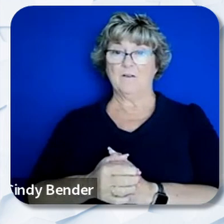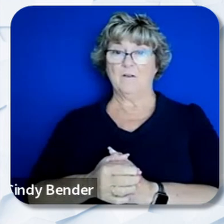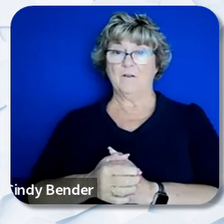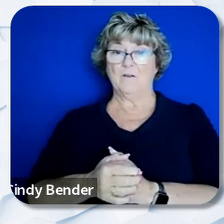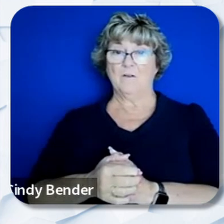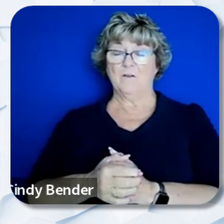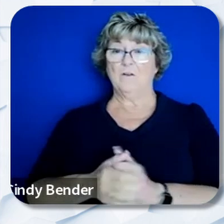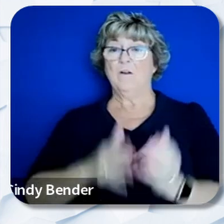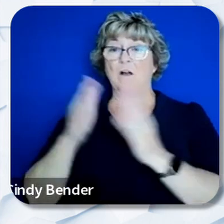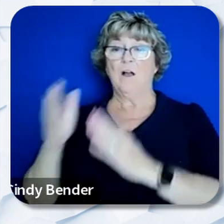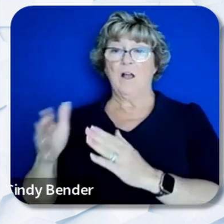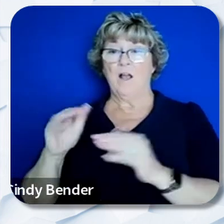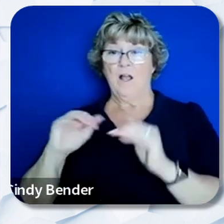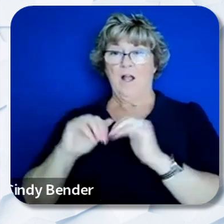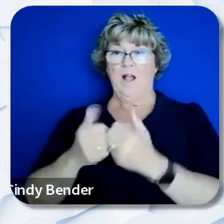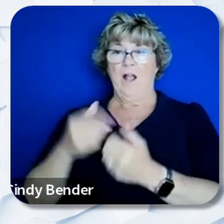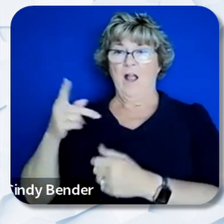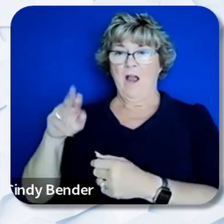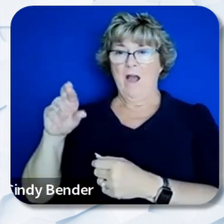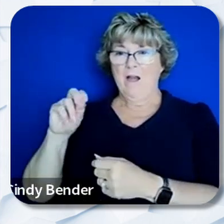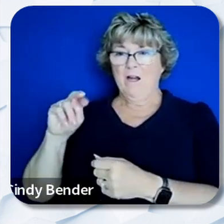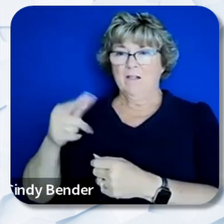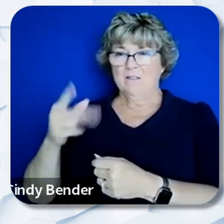2 be handled for the areas of compliance?" So I'm guessing those are, folks are asking